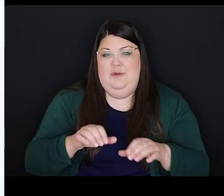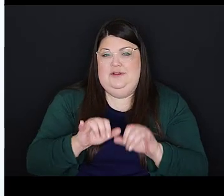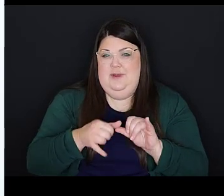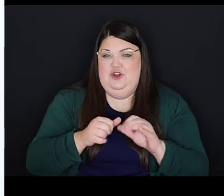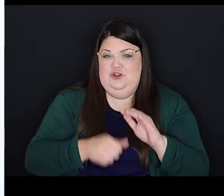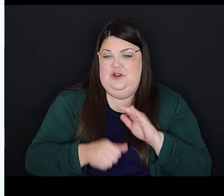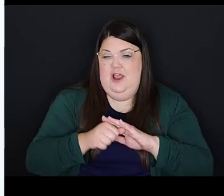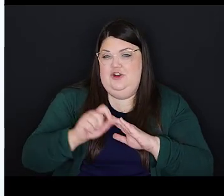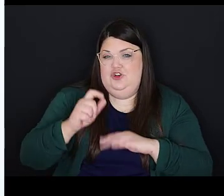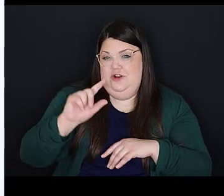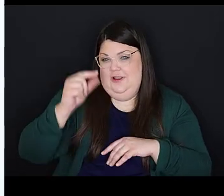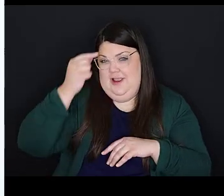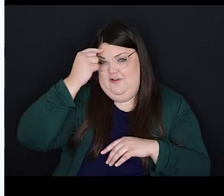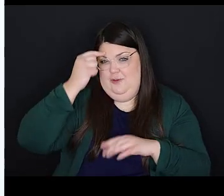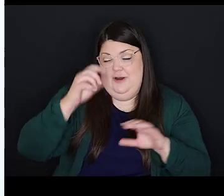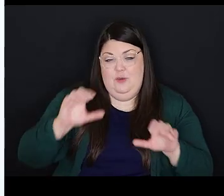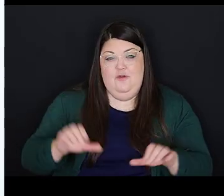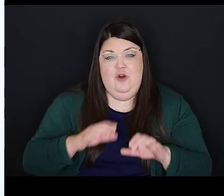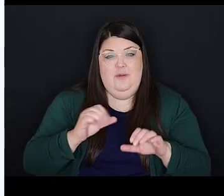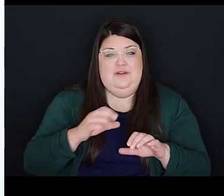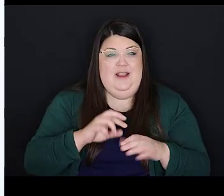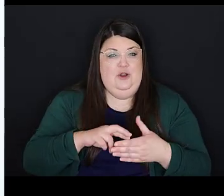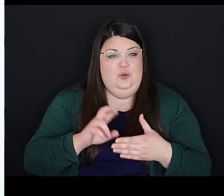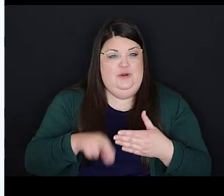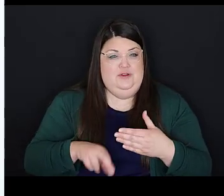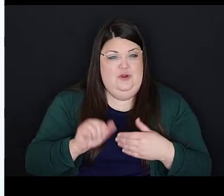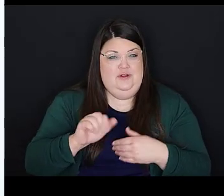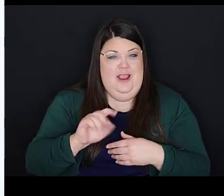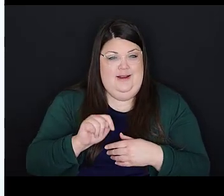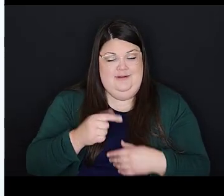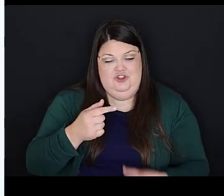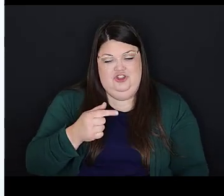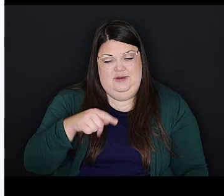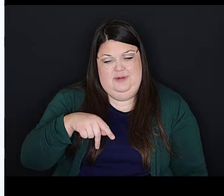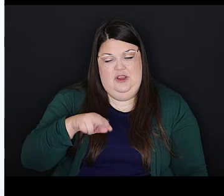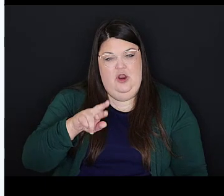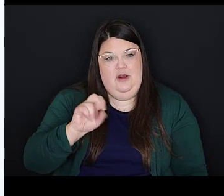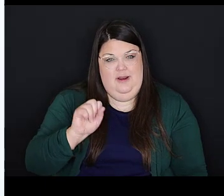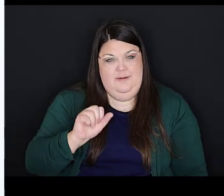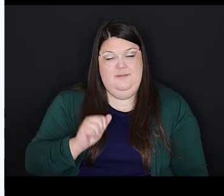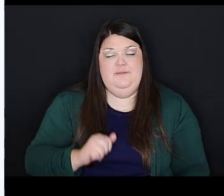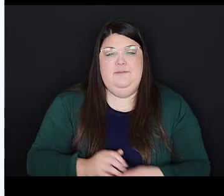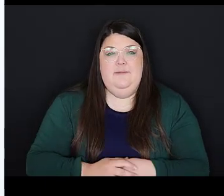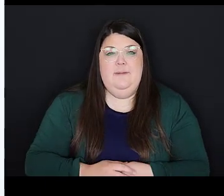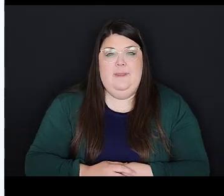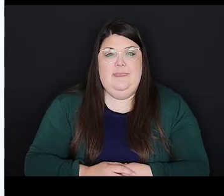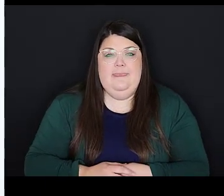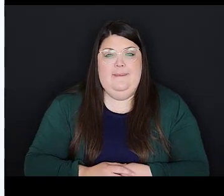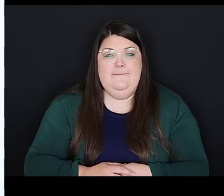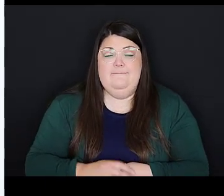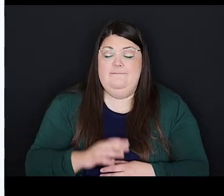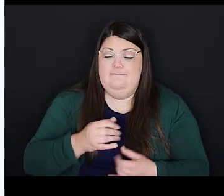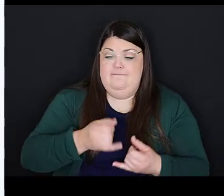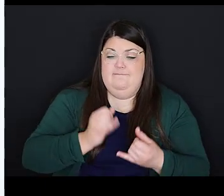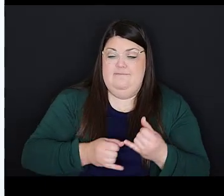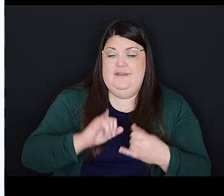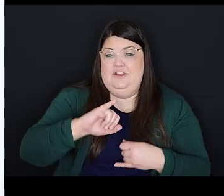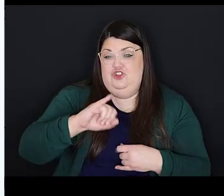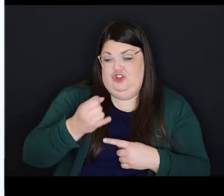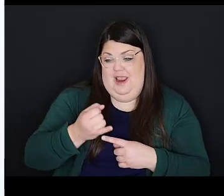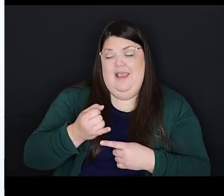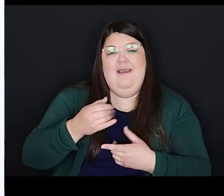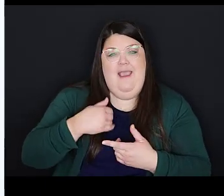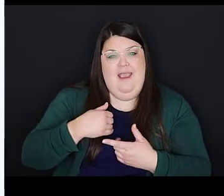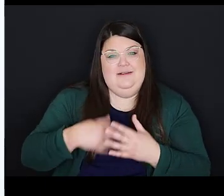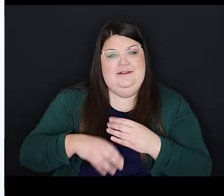Government Performance and Results Act (GPRA). Finally, section J has additional information.